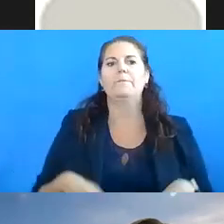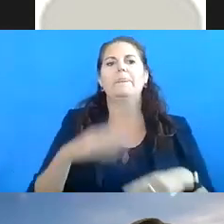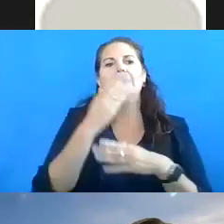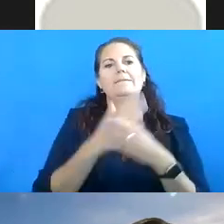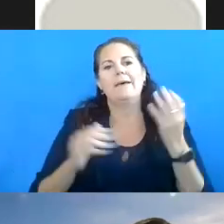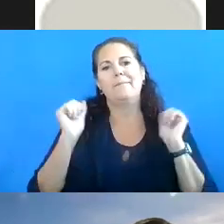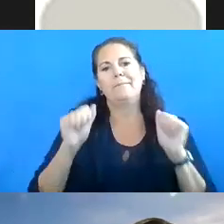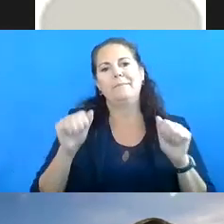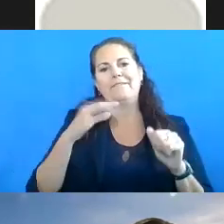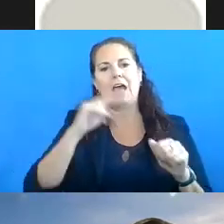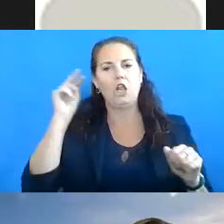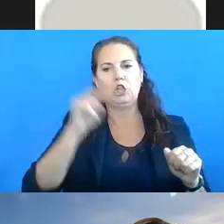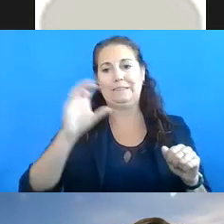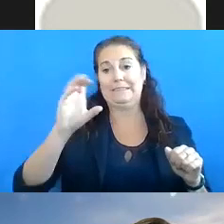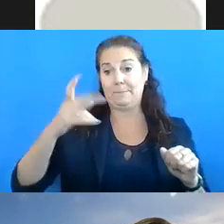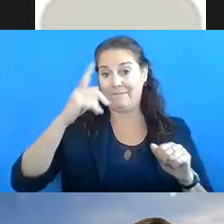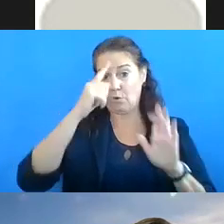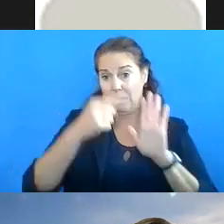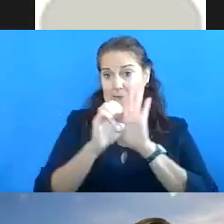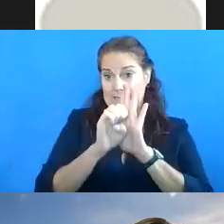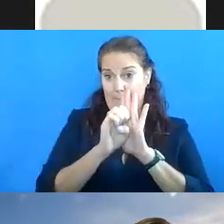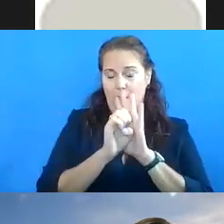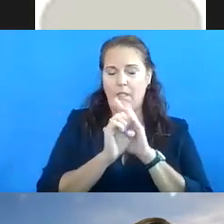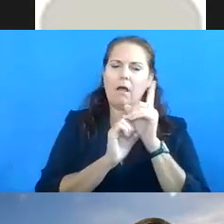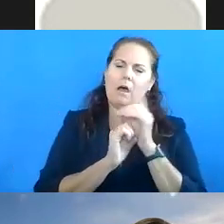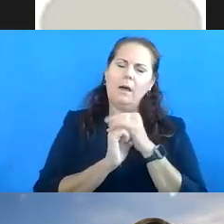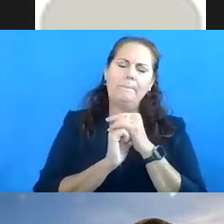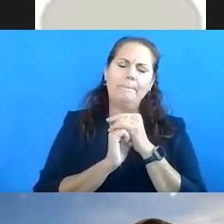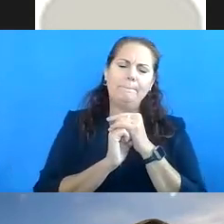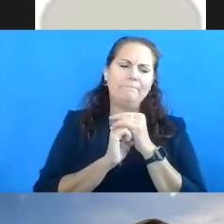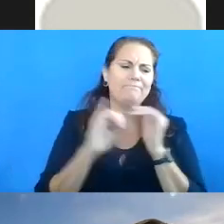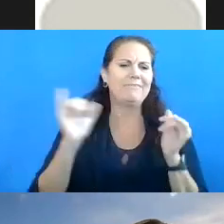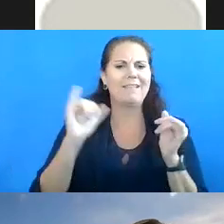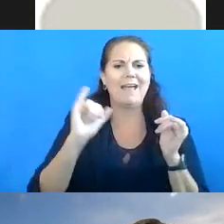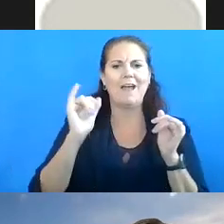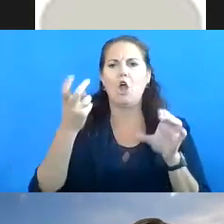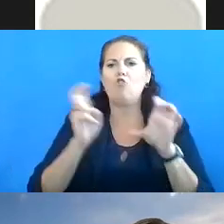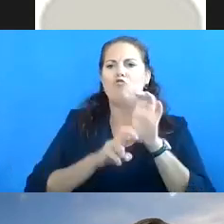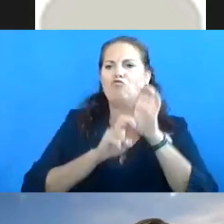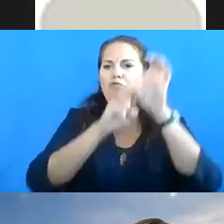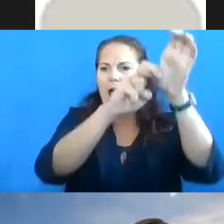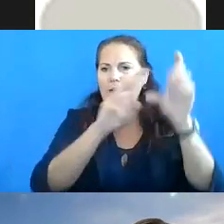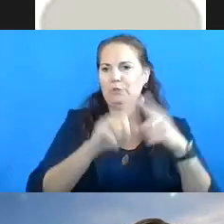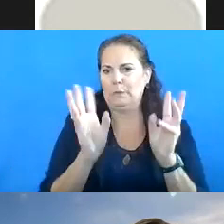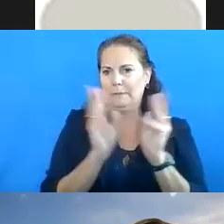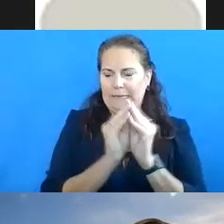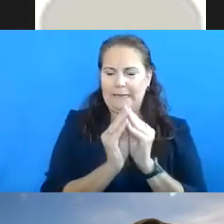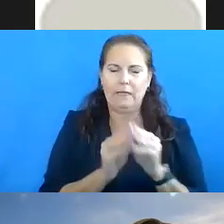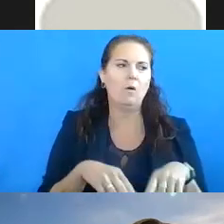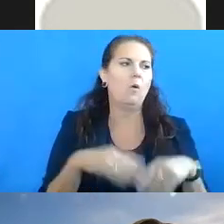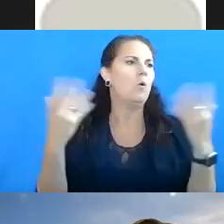if I look at CCP as an example, it might be rides to meetings. It might be food,